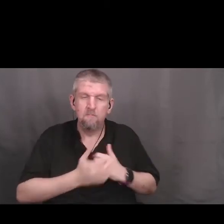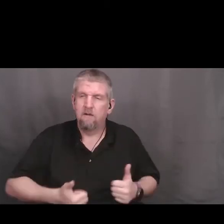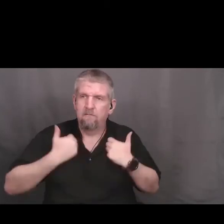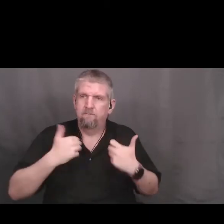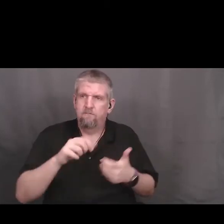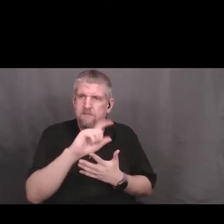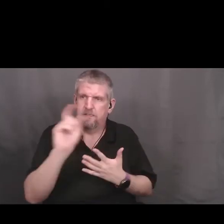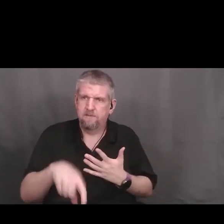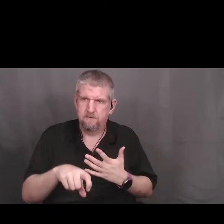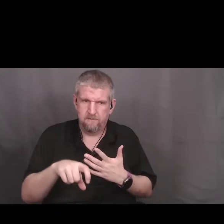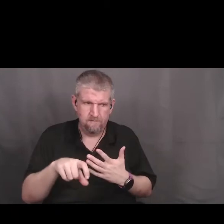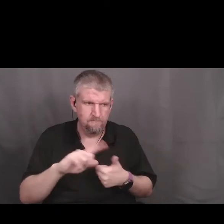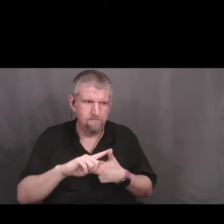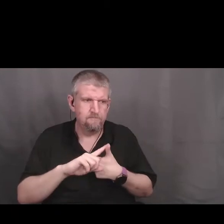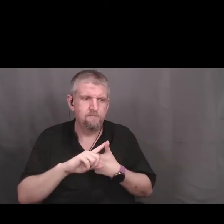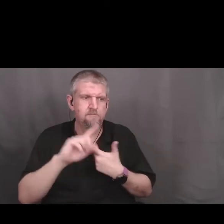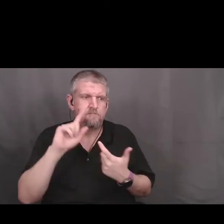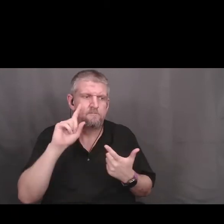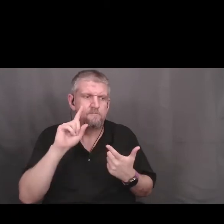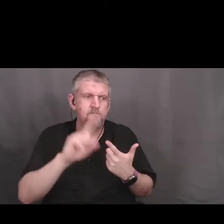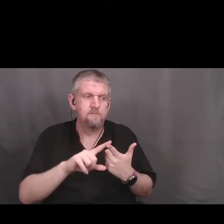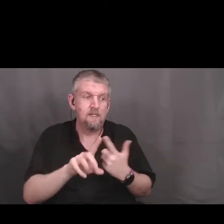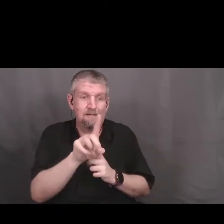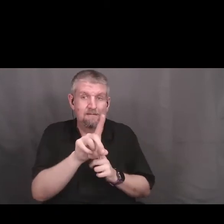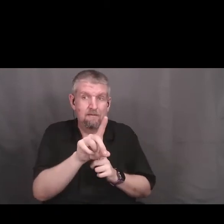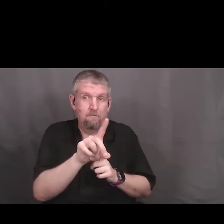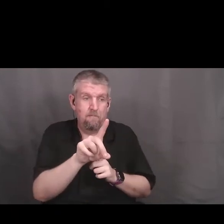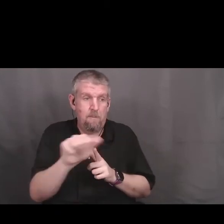and your disability must have been developed